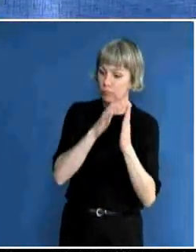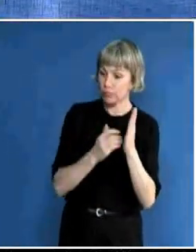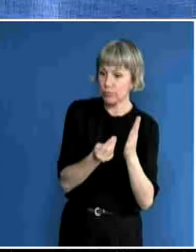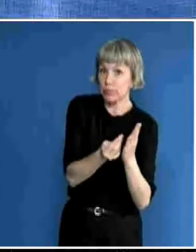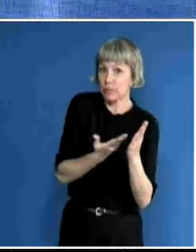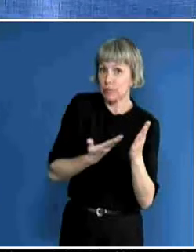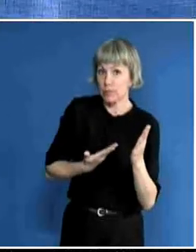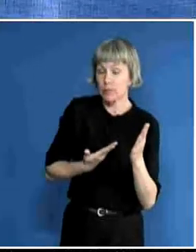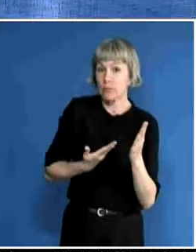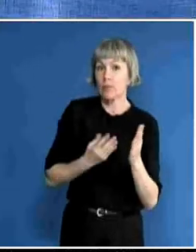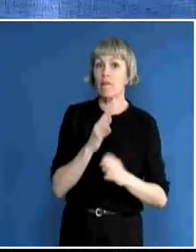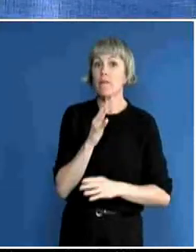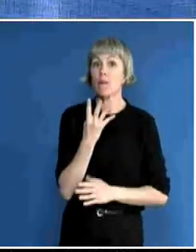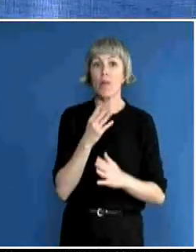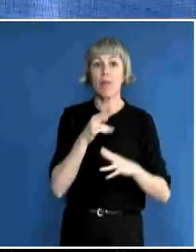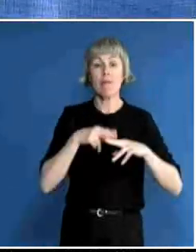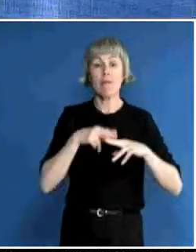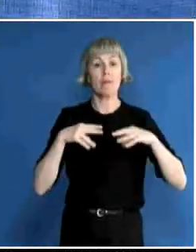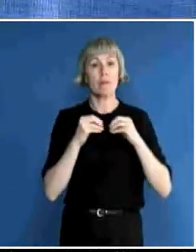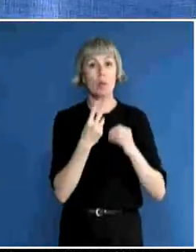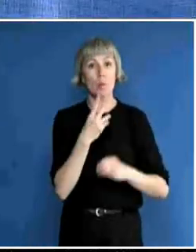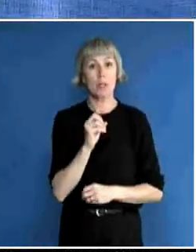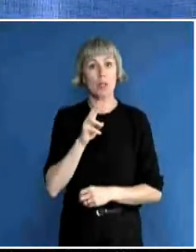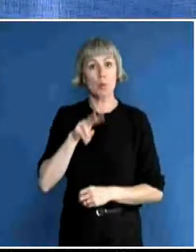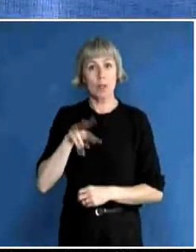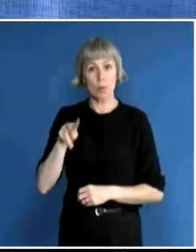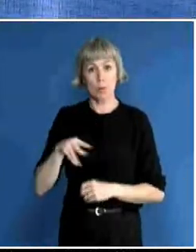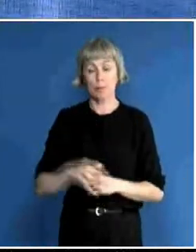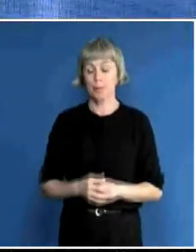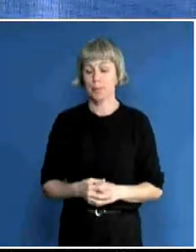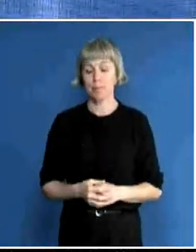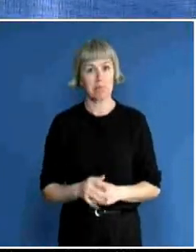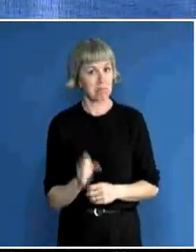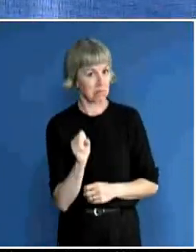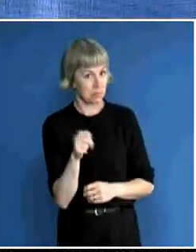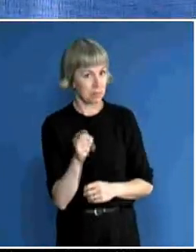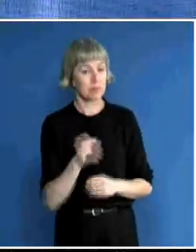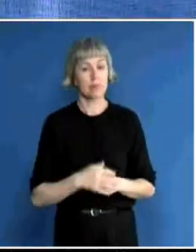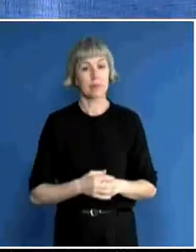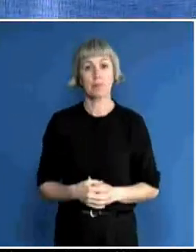Yes. MS EASTMAN: Is that right? And is the statement true?